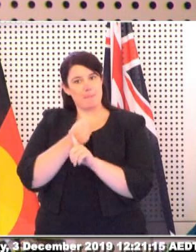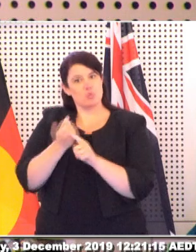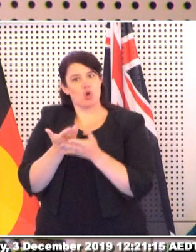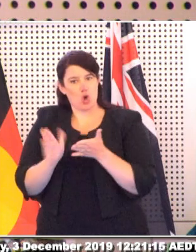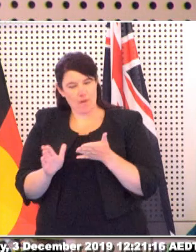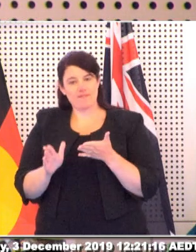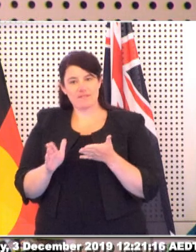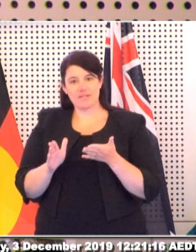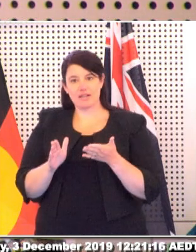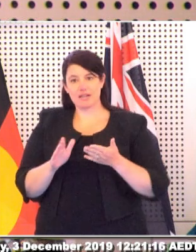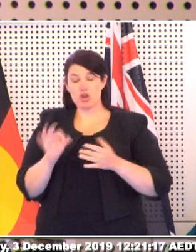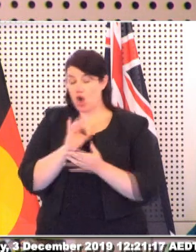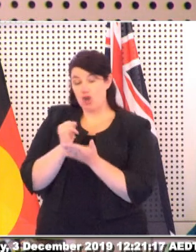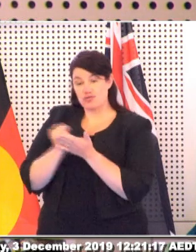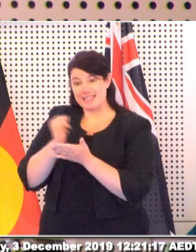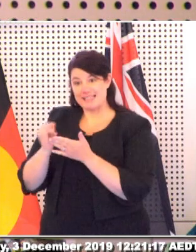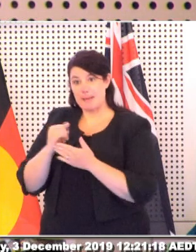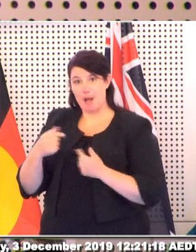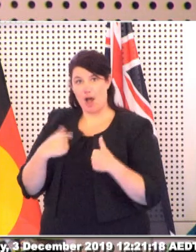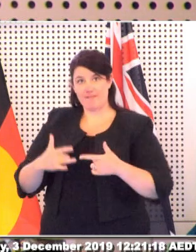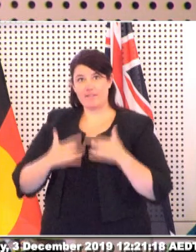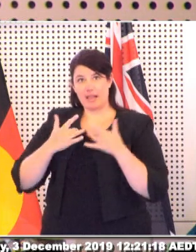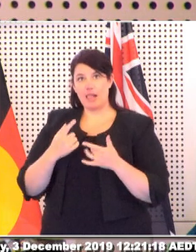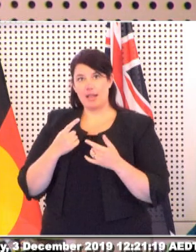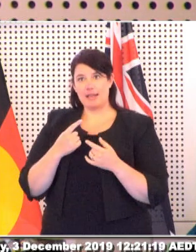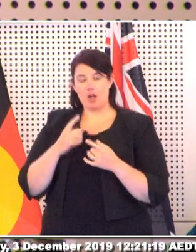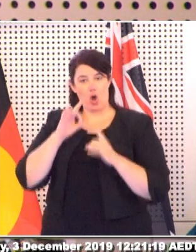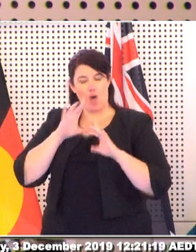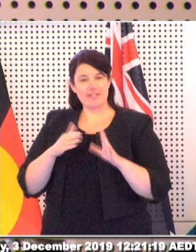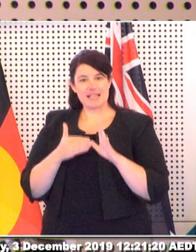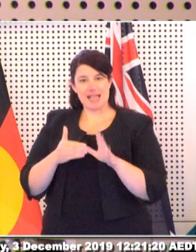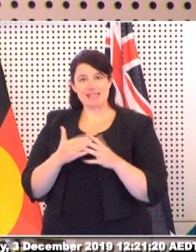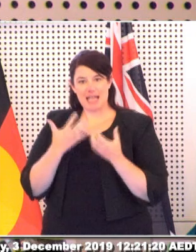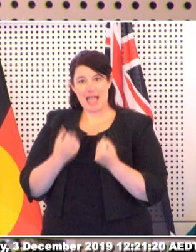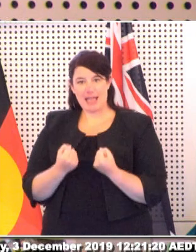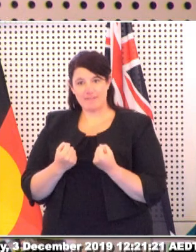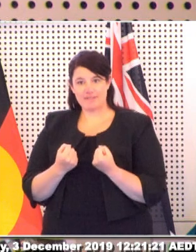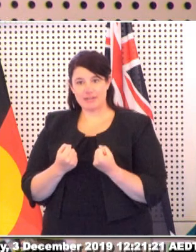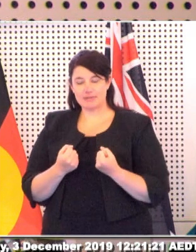one might have thought are fairly obvious. One of the things that bedevils our education system is the